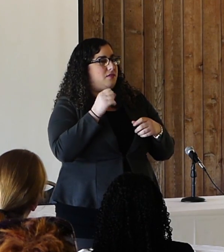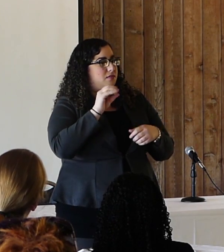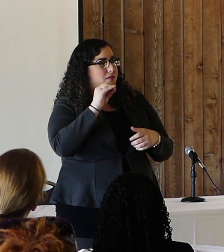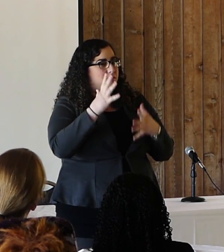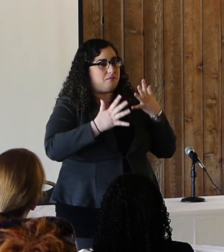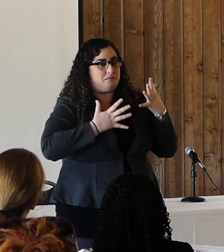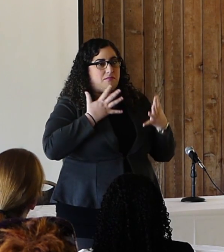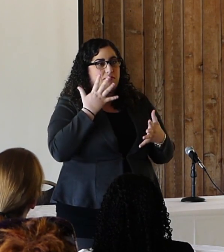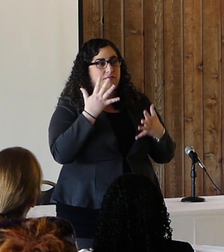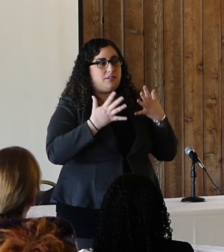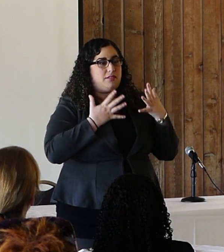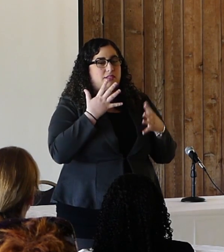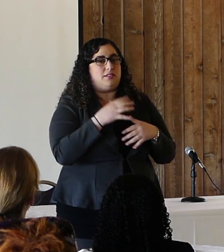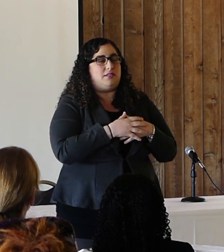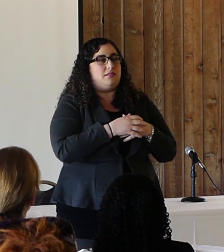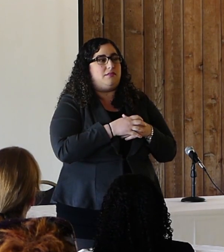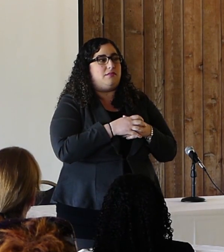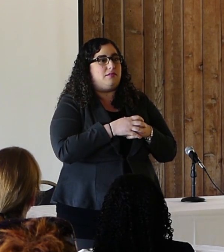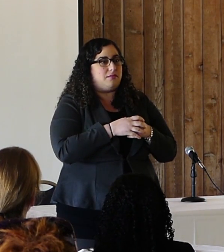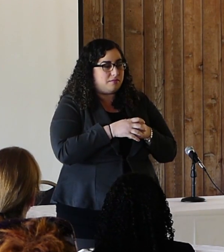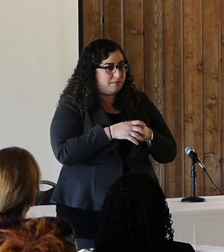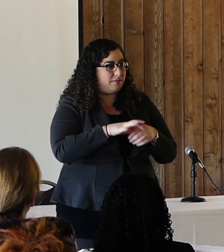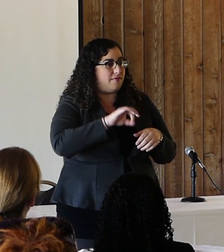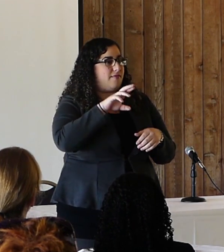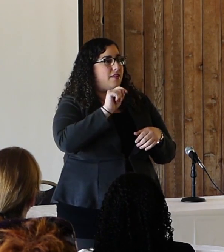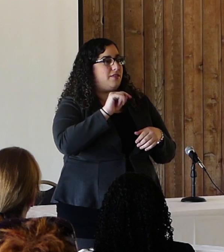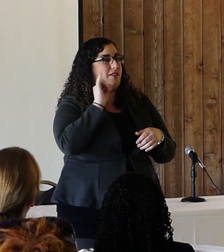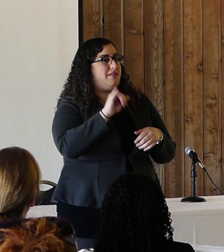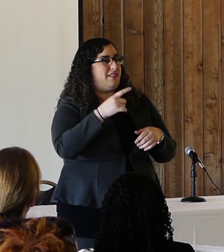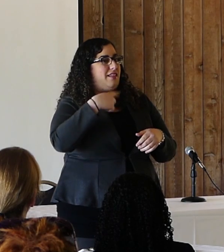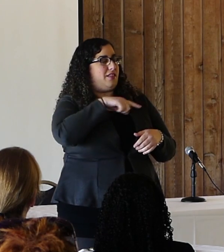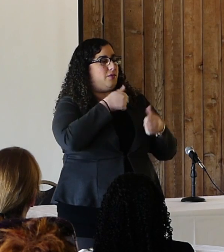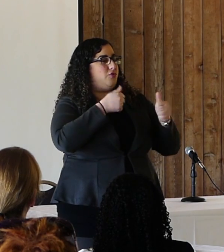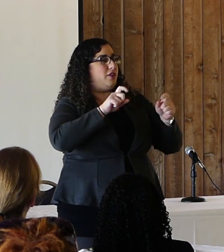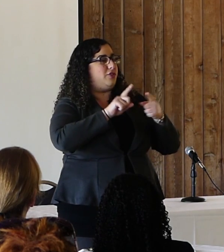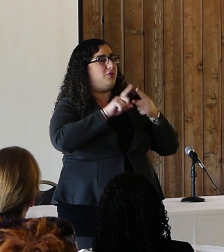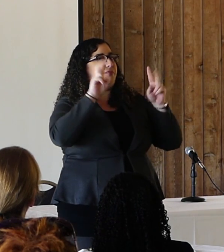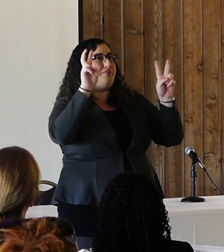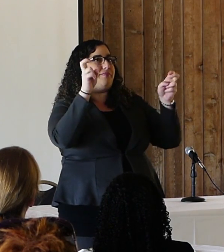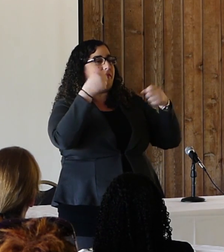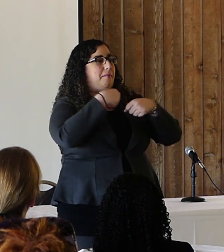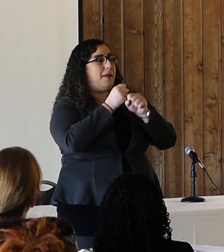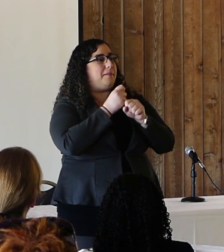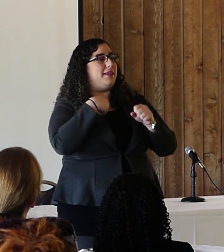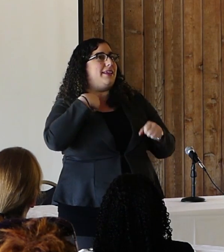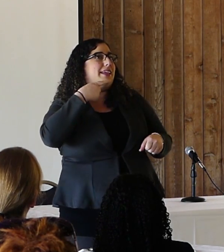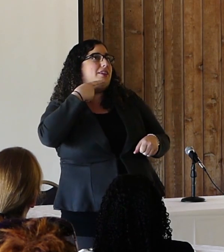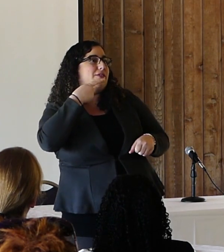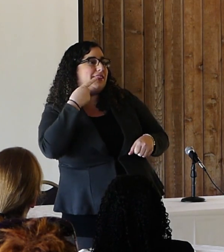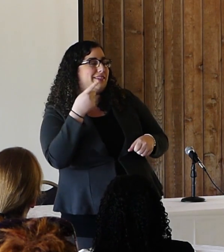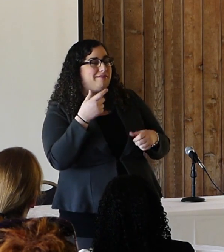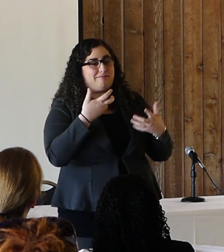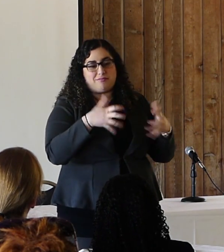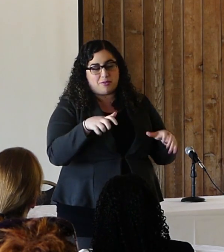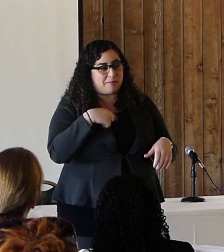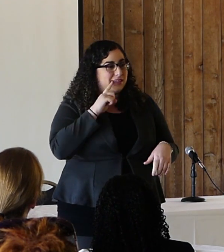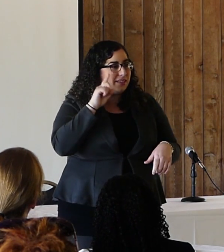in that moment as I lay on for. I felt extremely embarrassed and